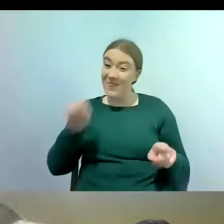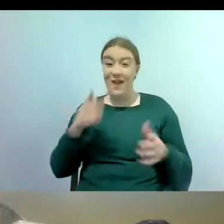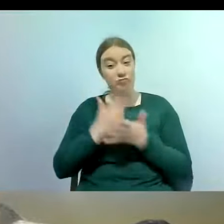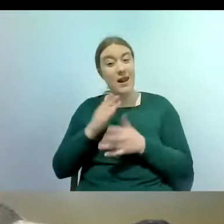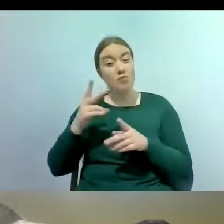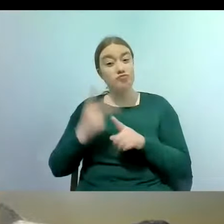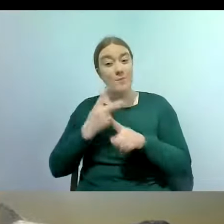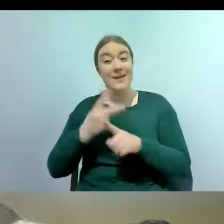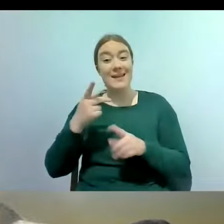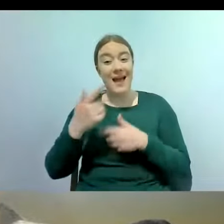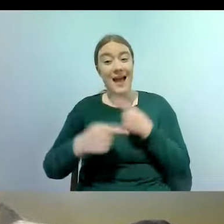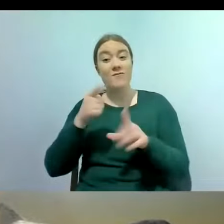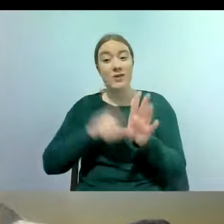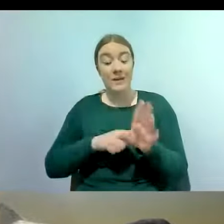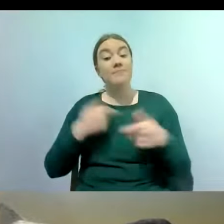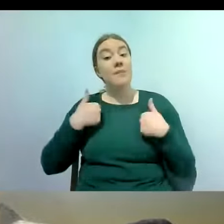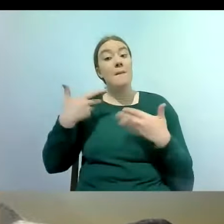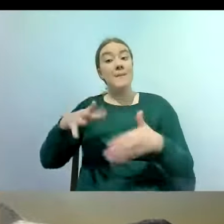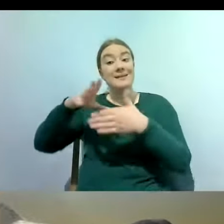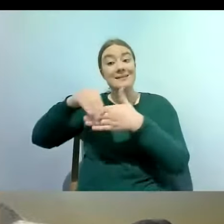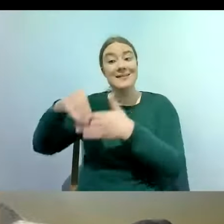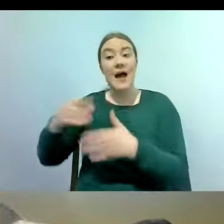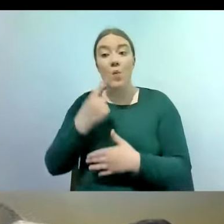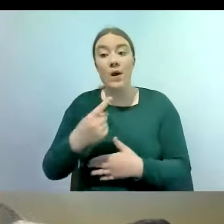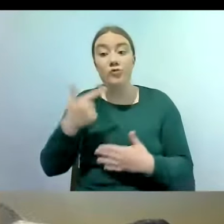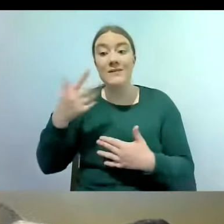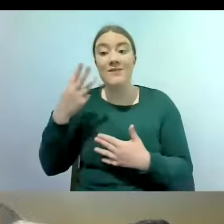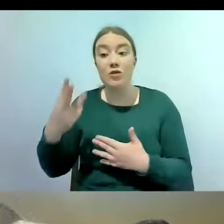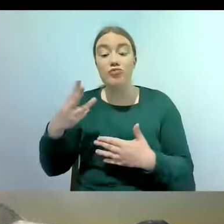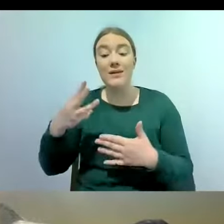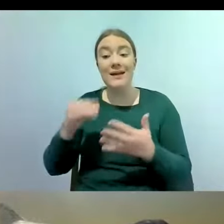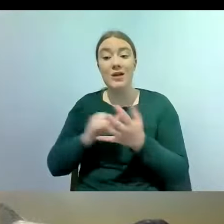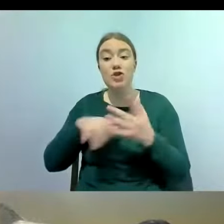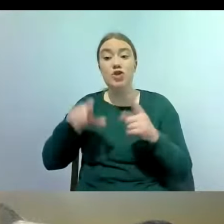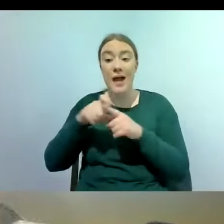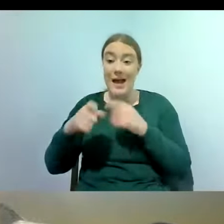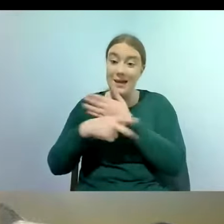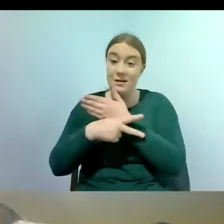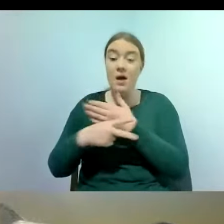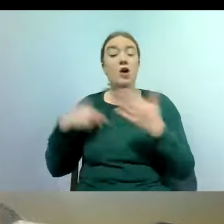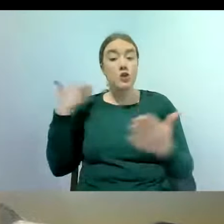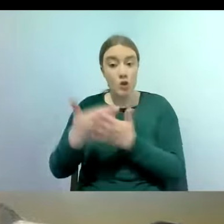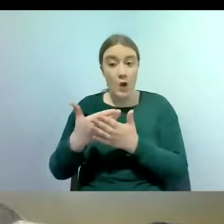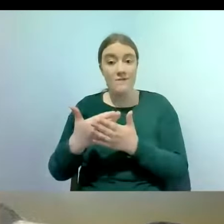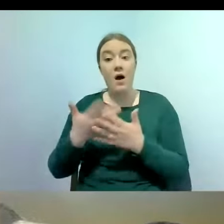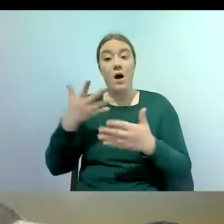quite a few shads 173 with these three acoustic transmitters and we'd have 71 returning fish